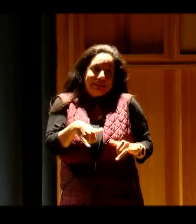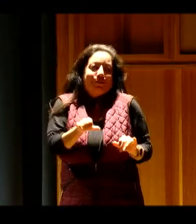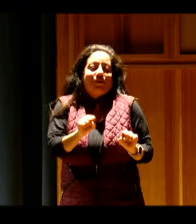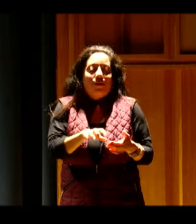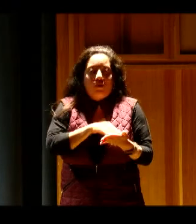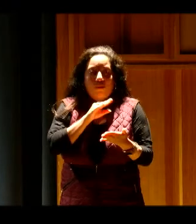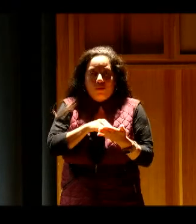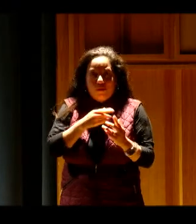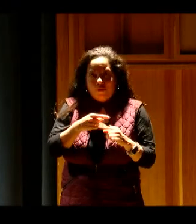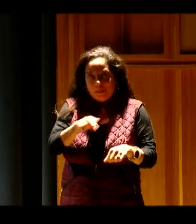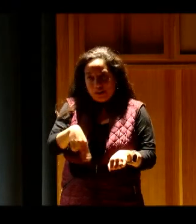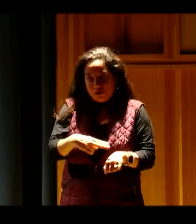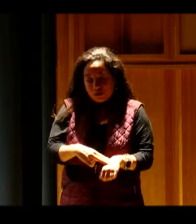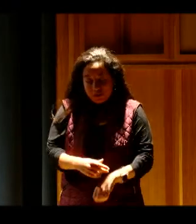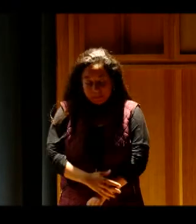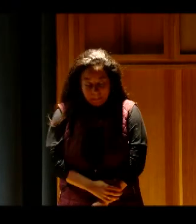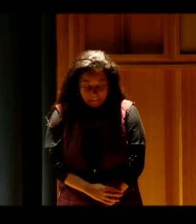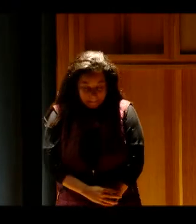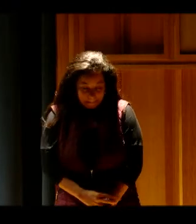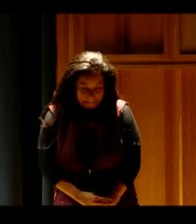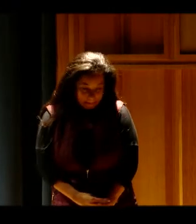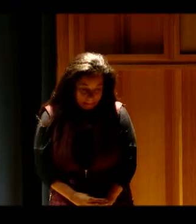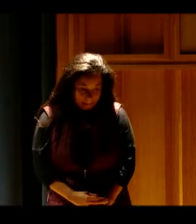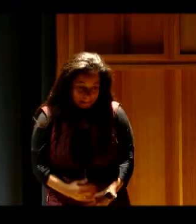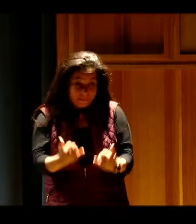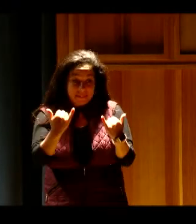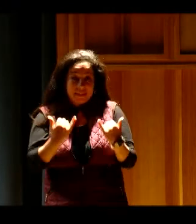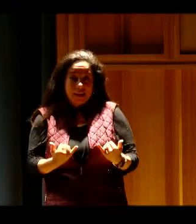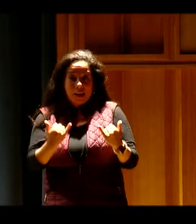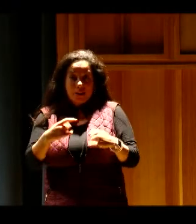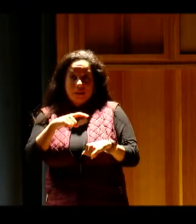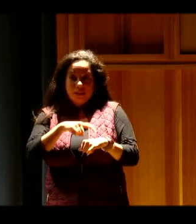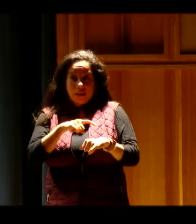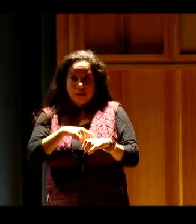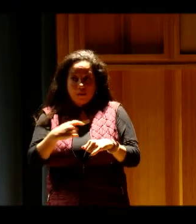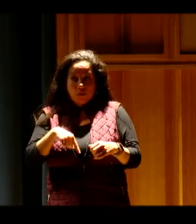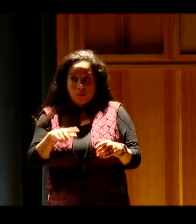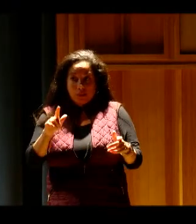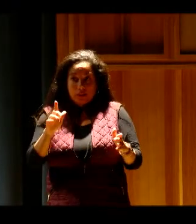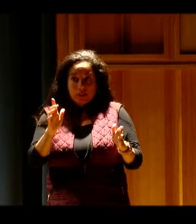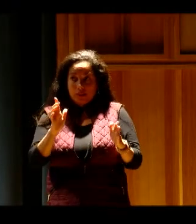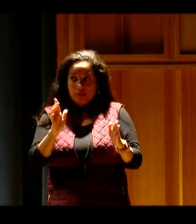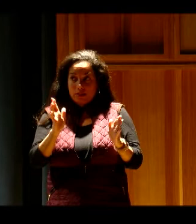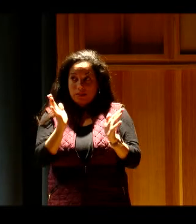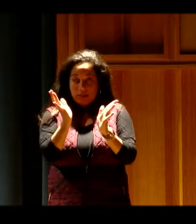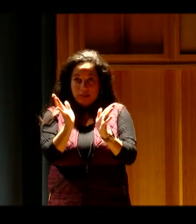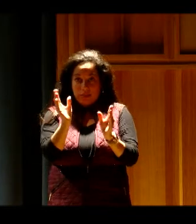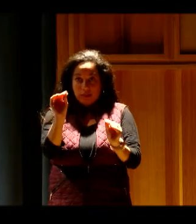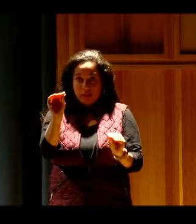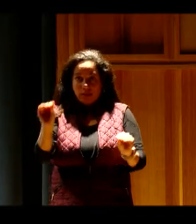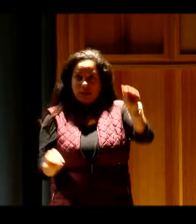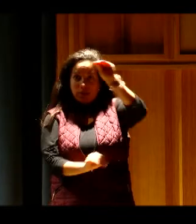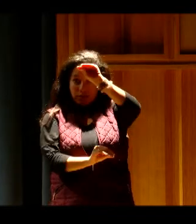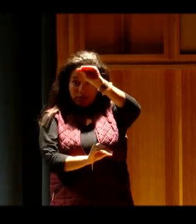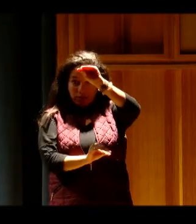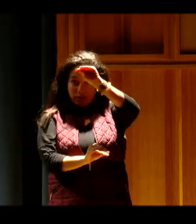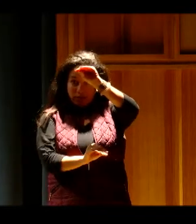It really is high time that we inverted nature and culture and put culture back where it needs to be.